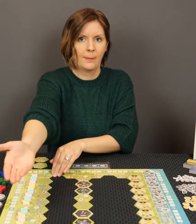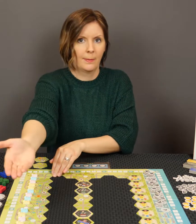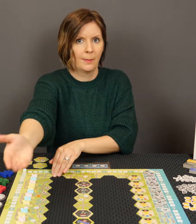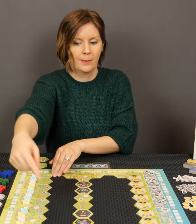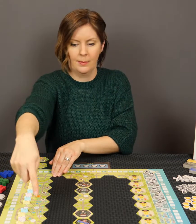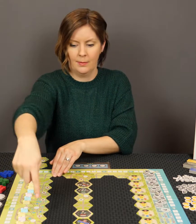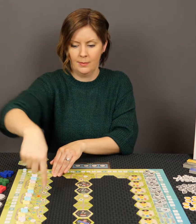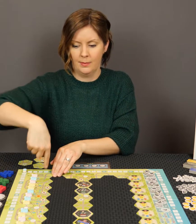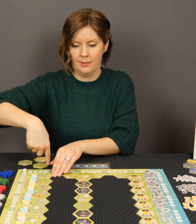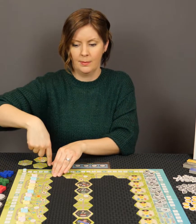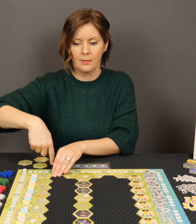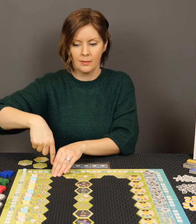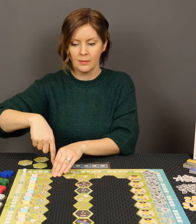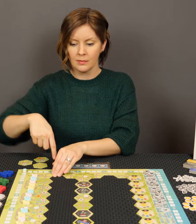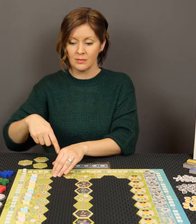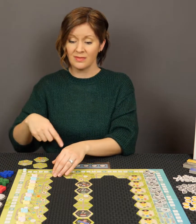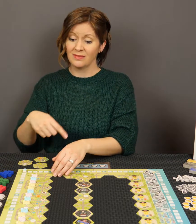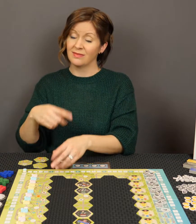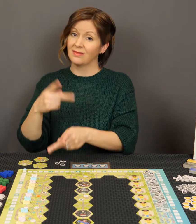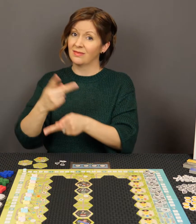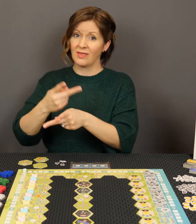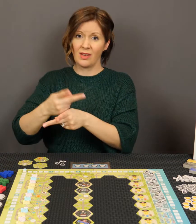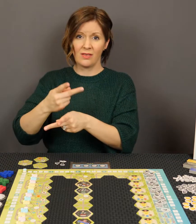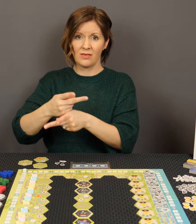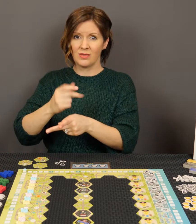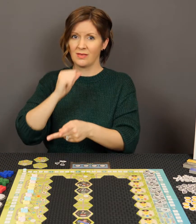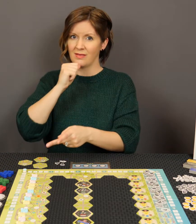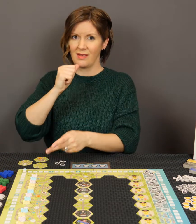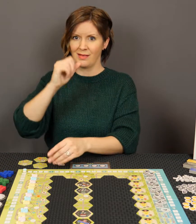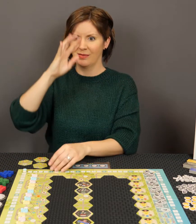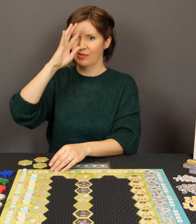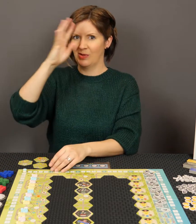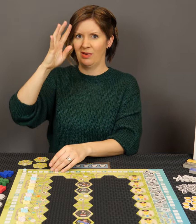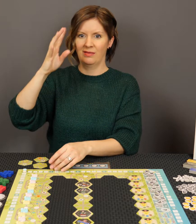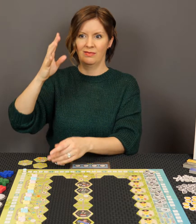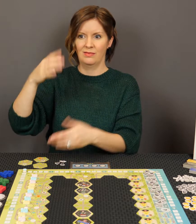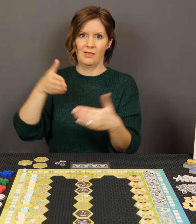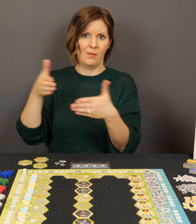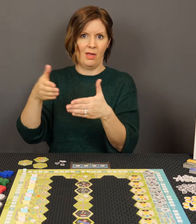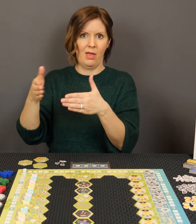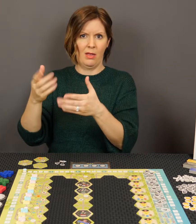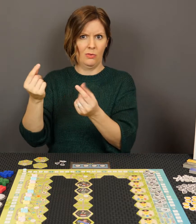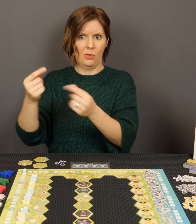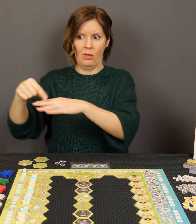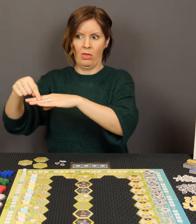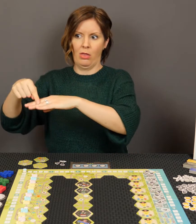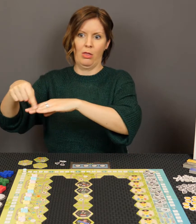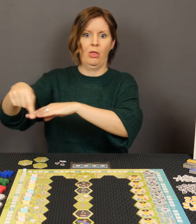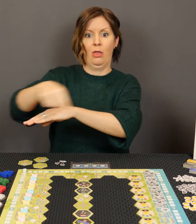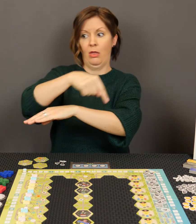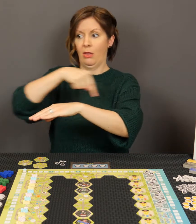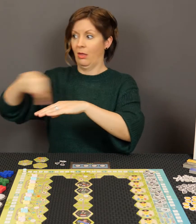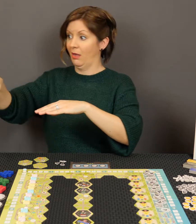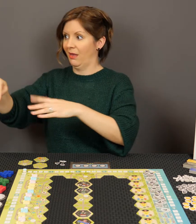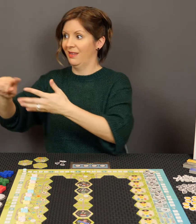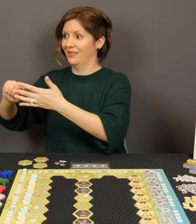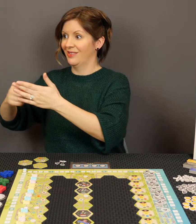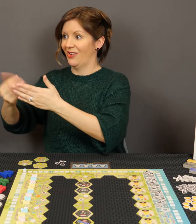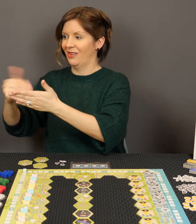face up, like this. Be careful not to create a path that leads right back to the start.